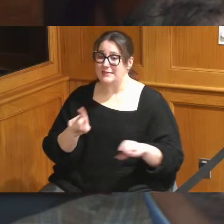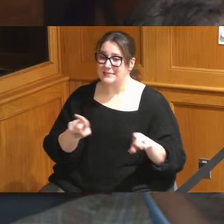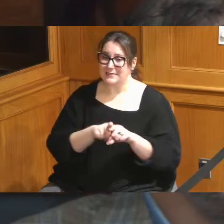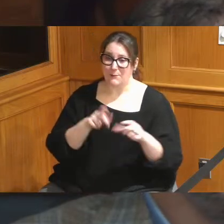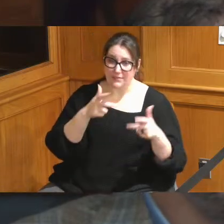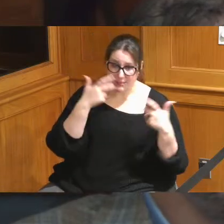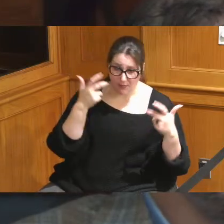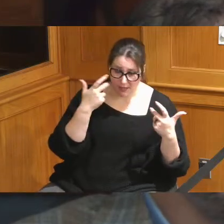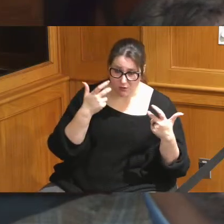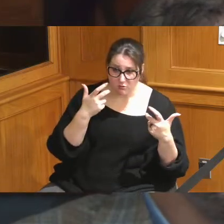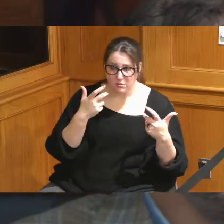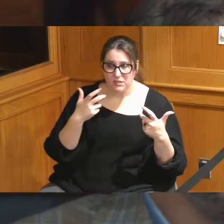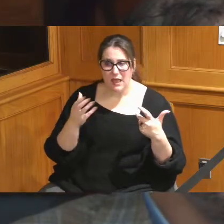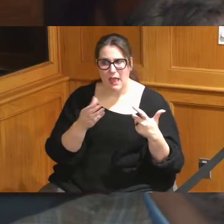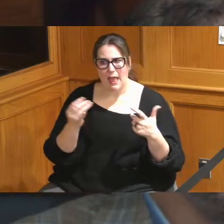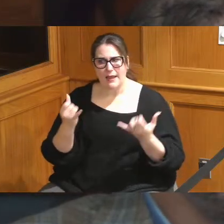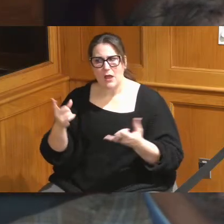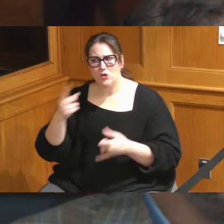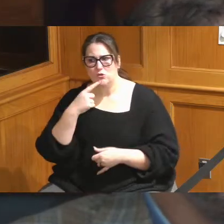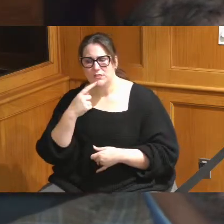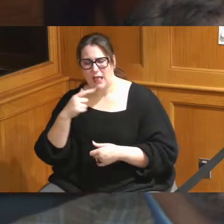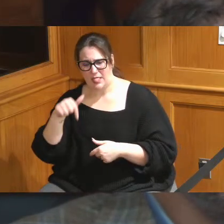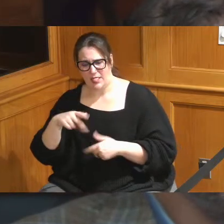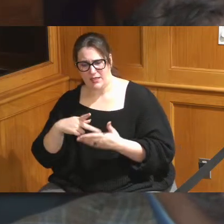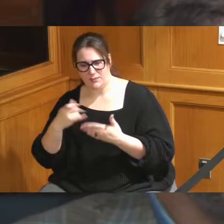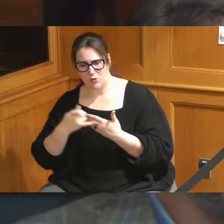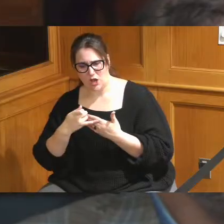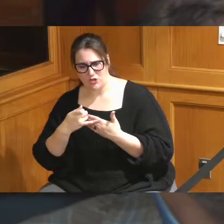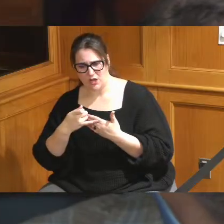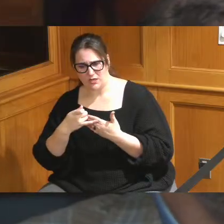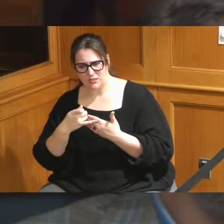we can afford all of it. I don't even know how we're going to be afford to negotiate with two